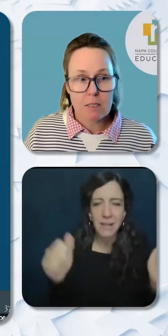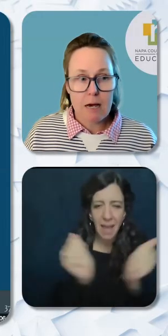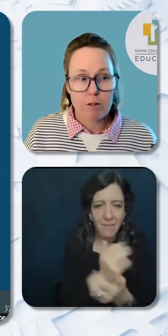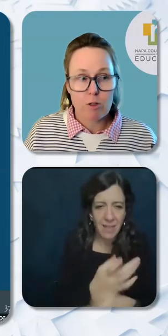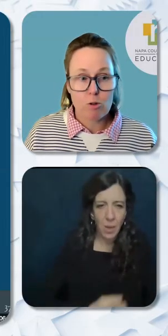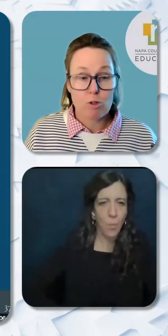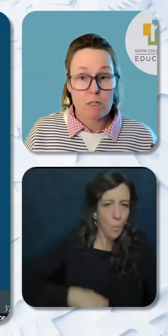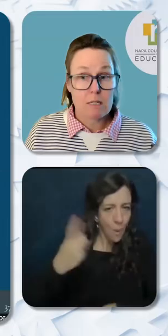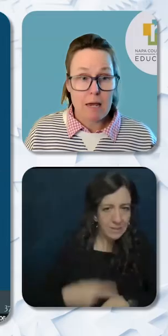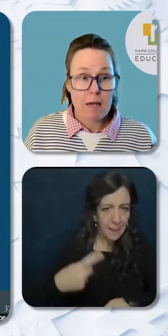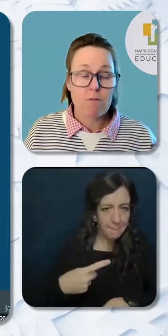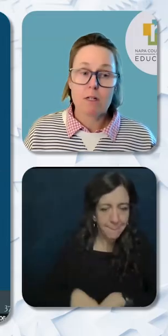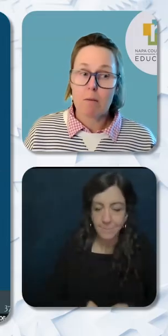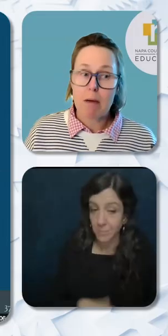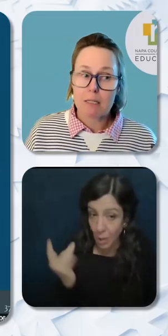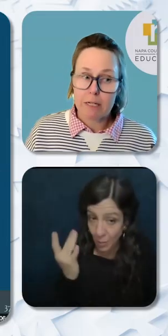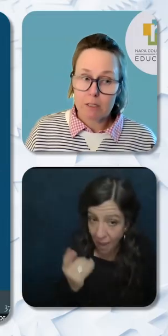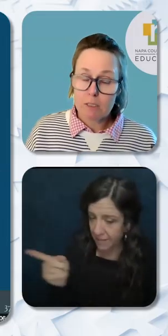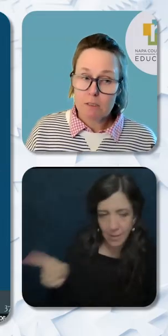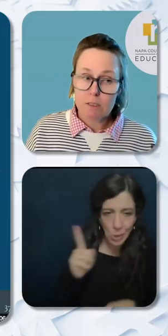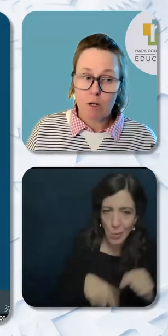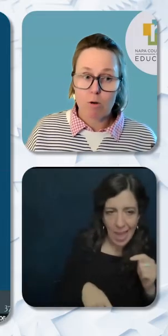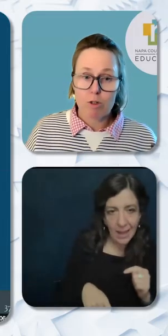doesn't allow you to save and come back later,